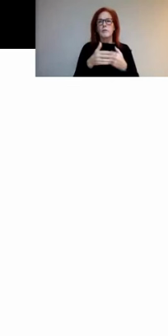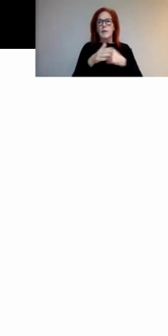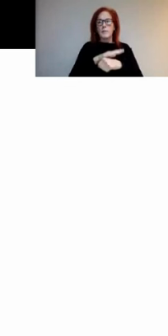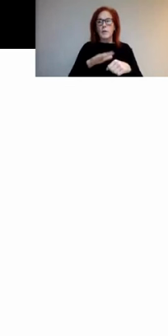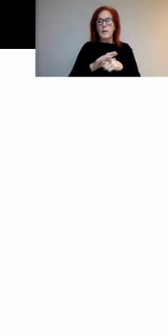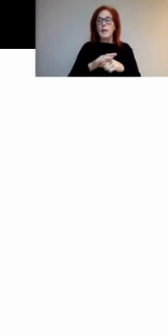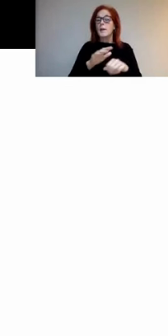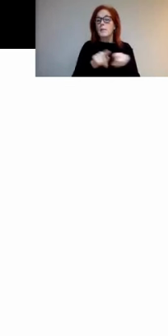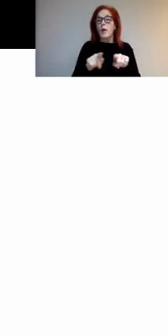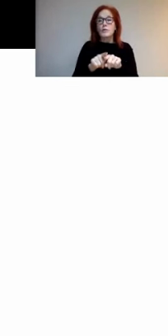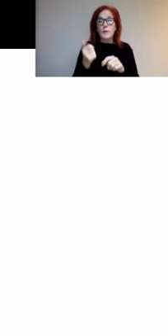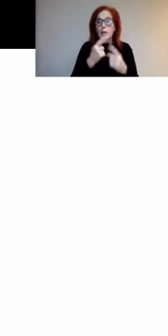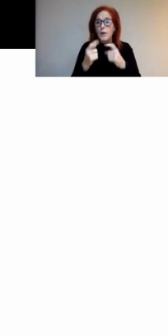Up next we have the Seventy-Five North revitalization corporation, and we have Cydney Franklin he were to speak to their project.